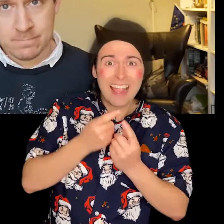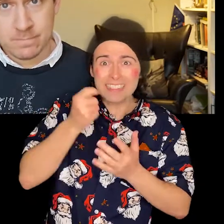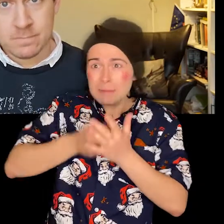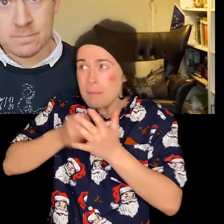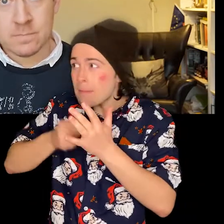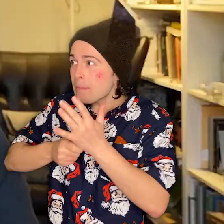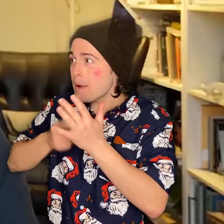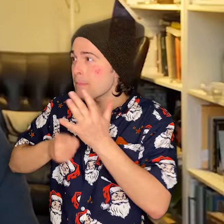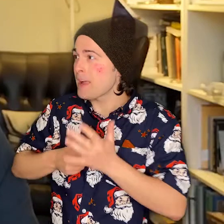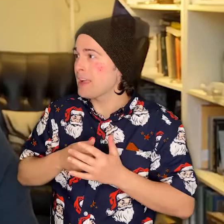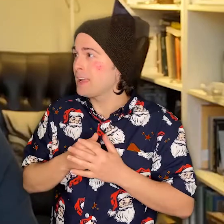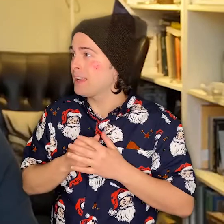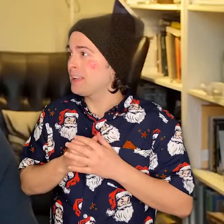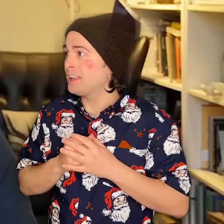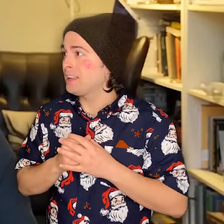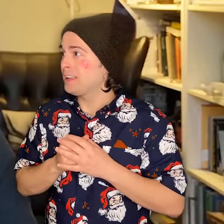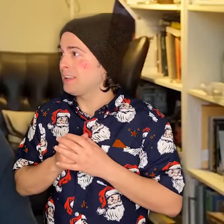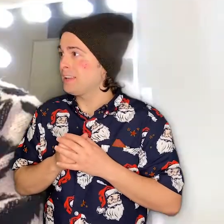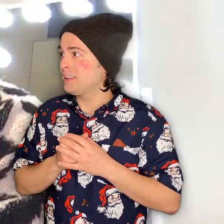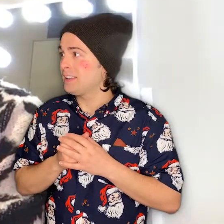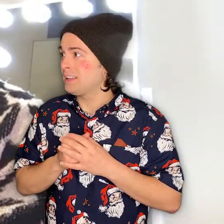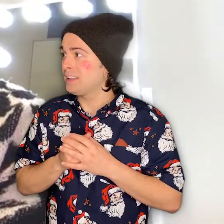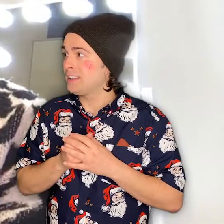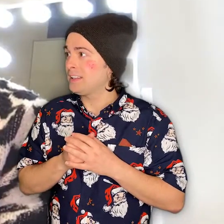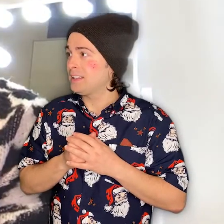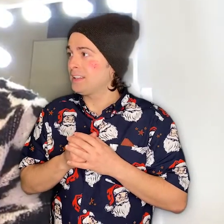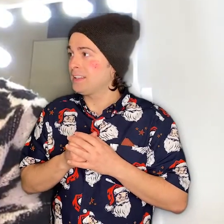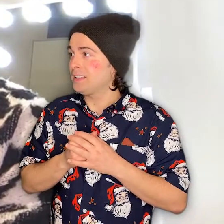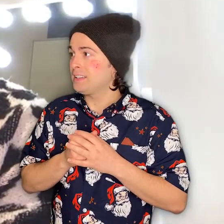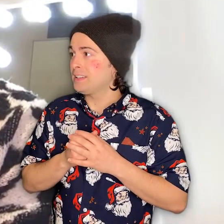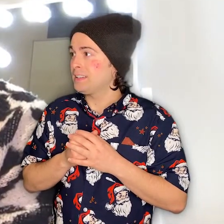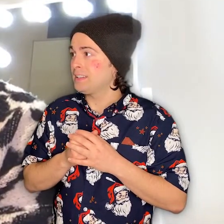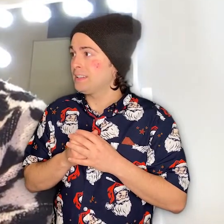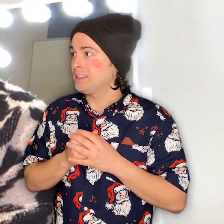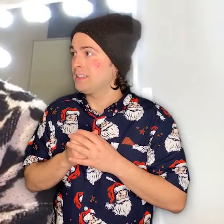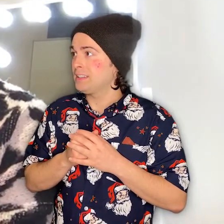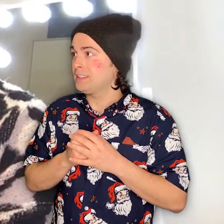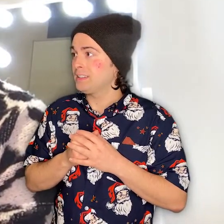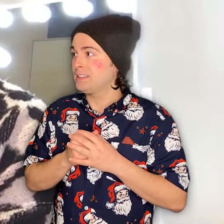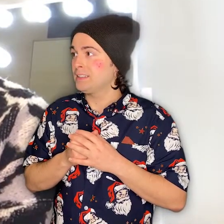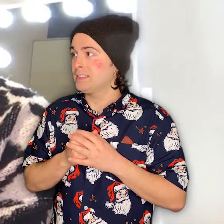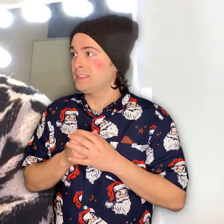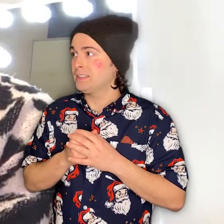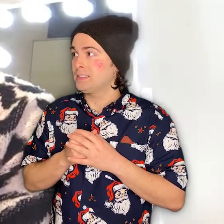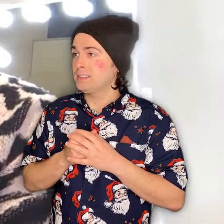Brian – Sambuca? Senga – Here you, I’m calling the shots!